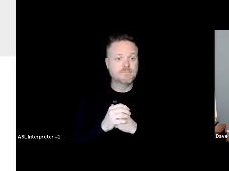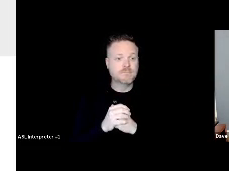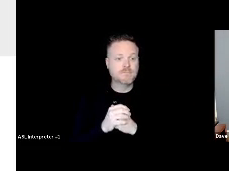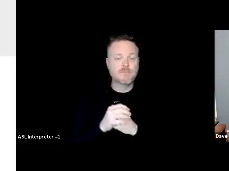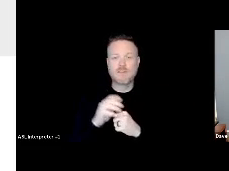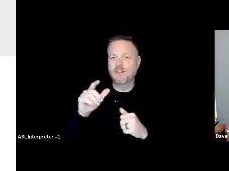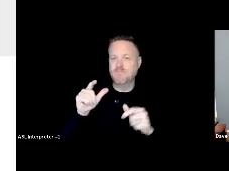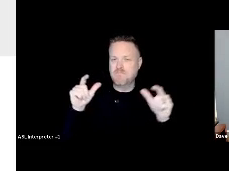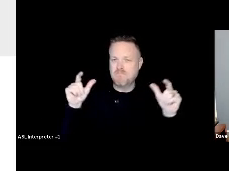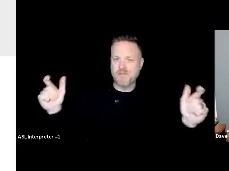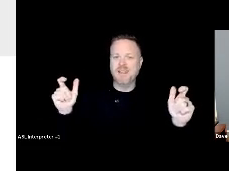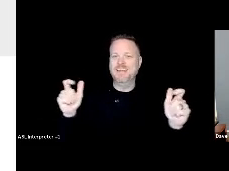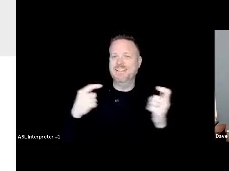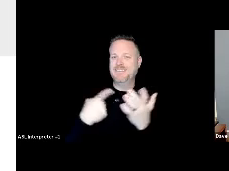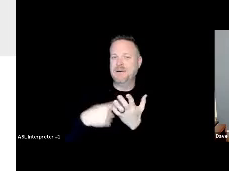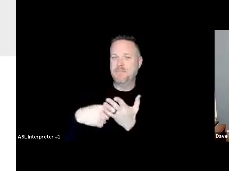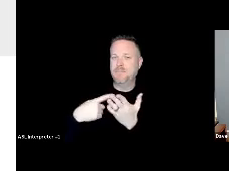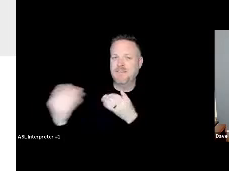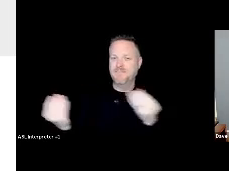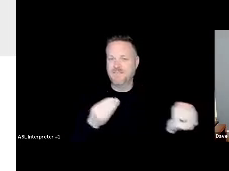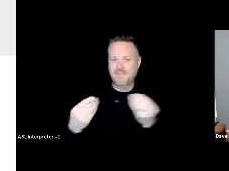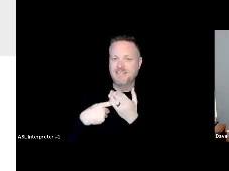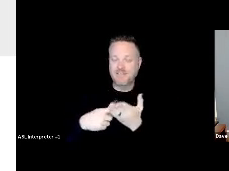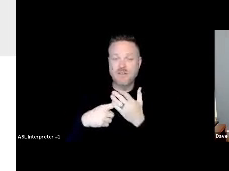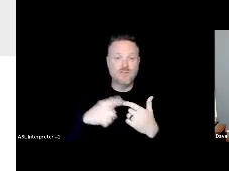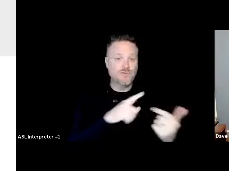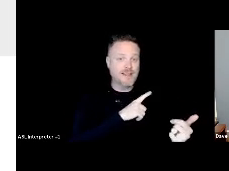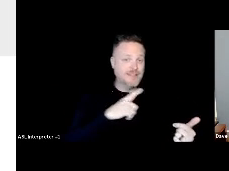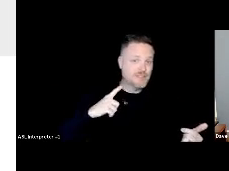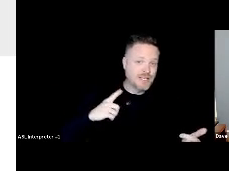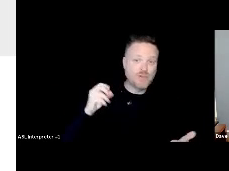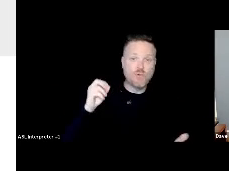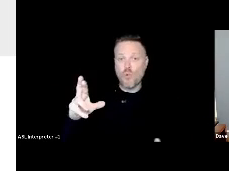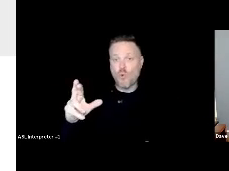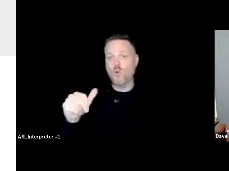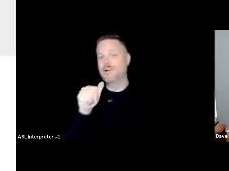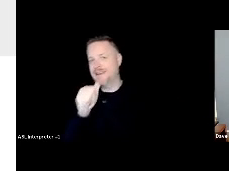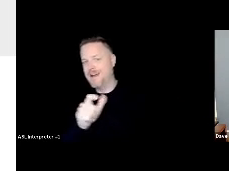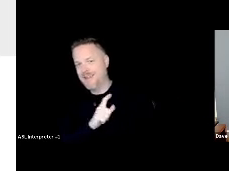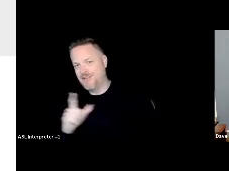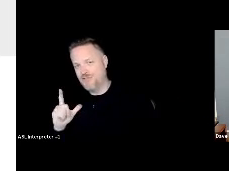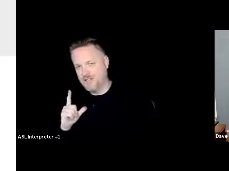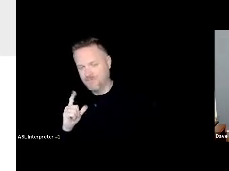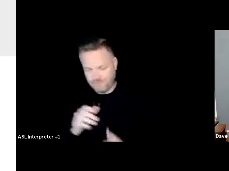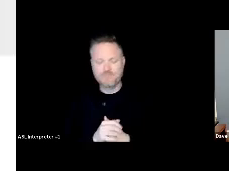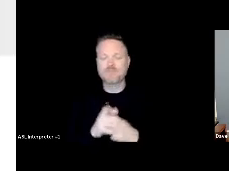The facilitated discussion on to legislate or not to legislate and an open discussion where